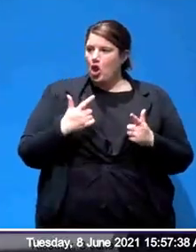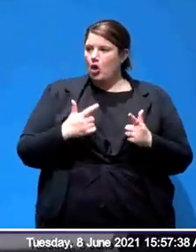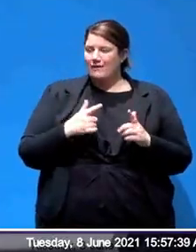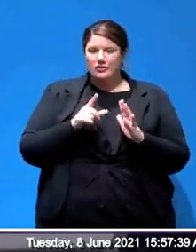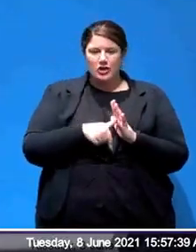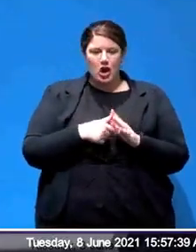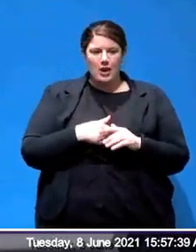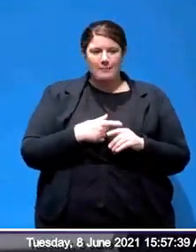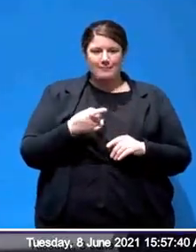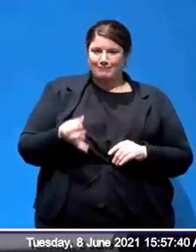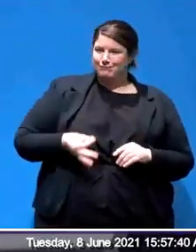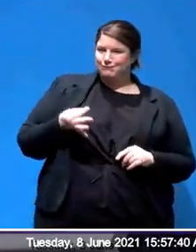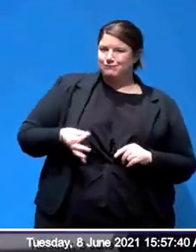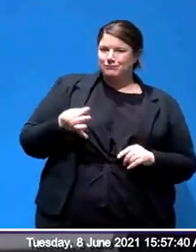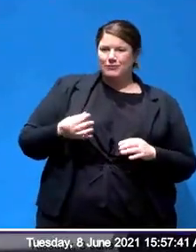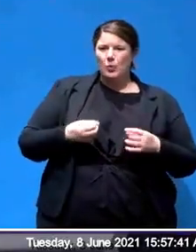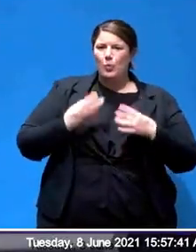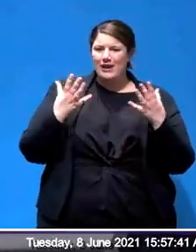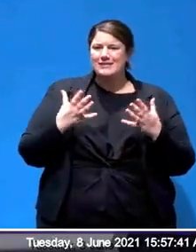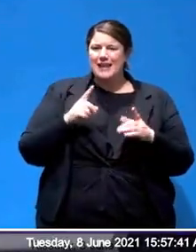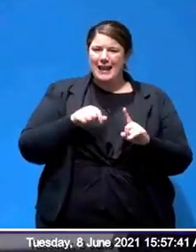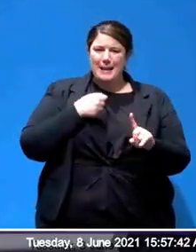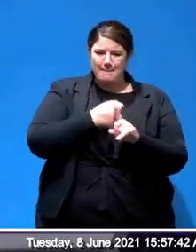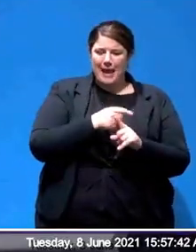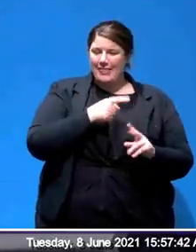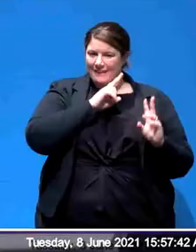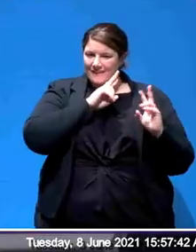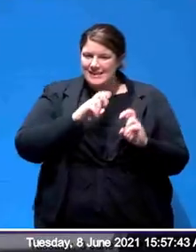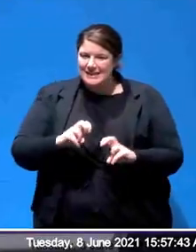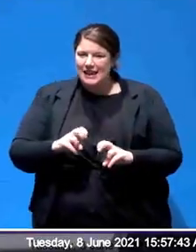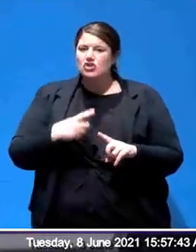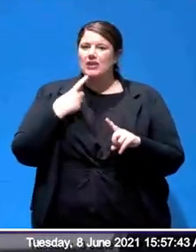And as you say, absolutely, it affected the investigation and it also affected